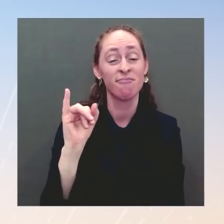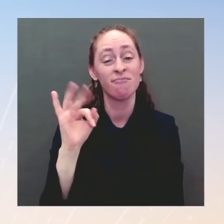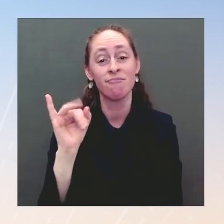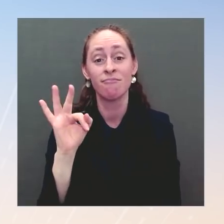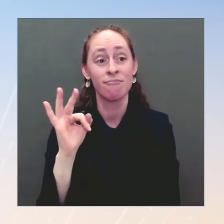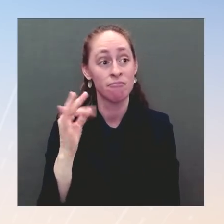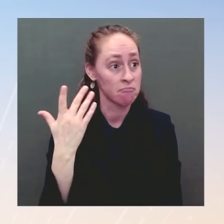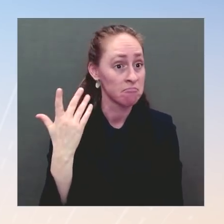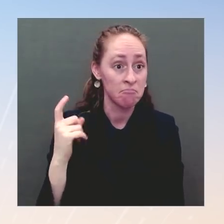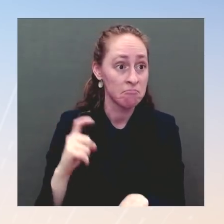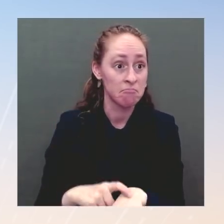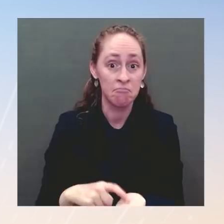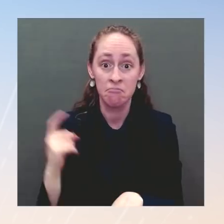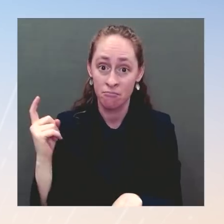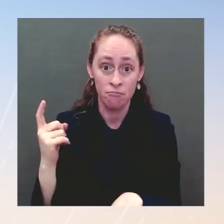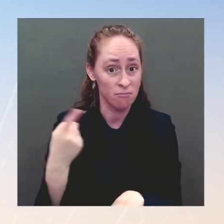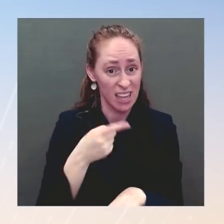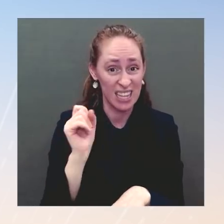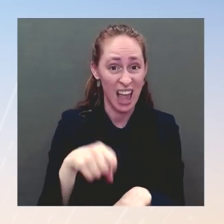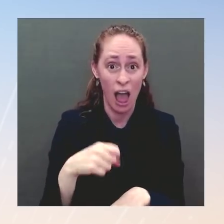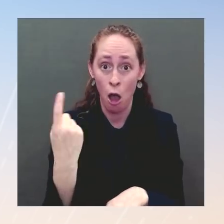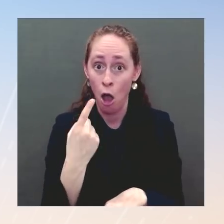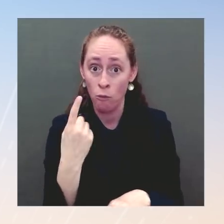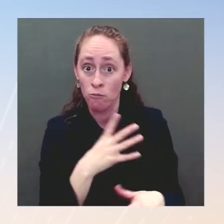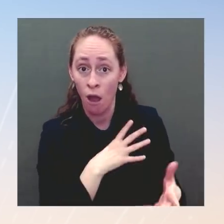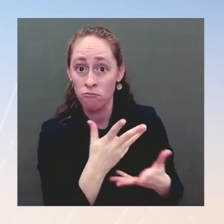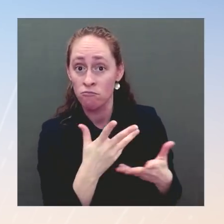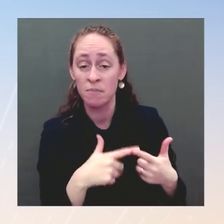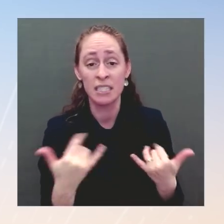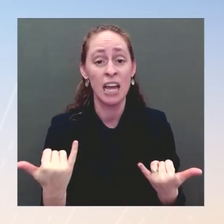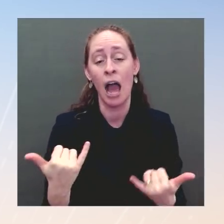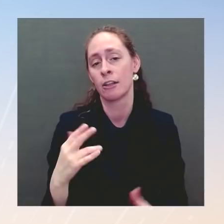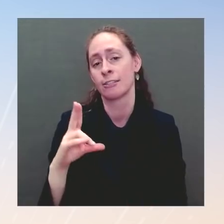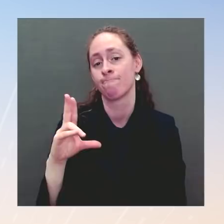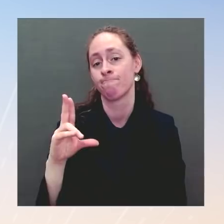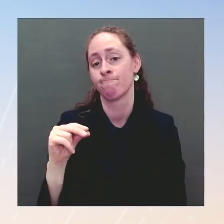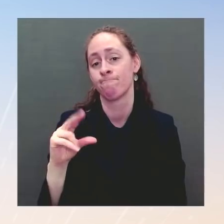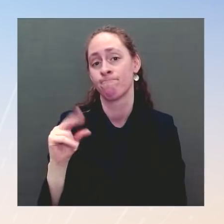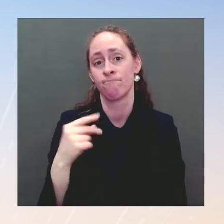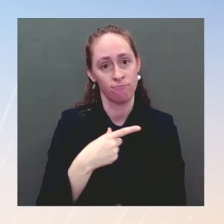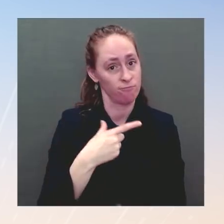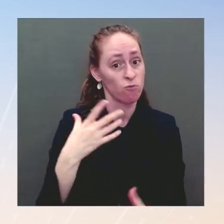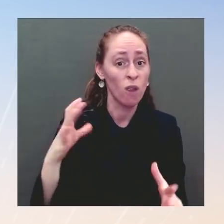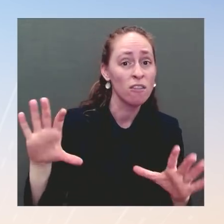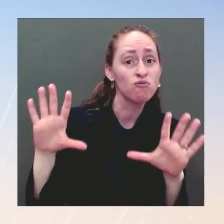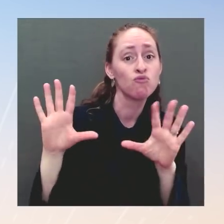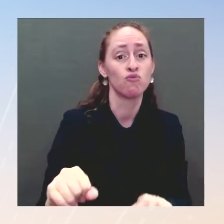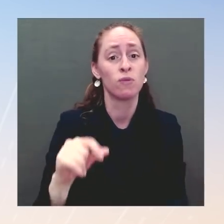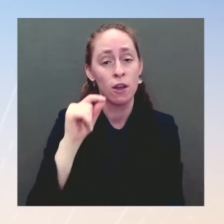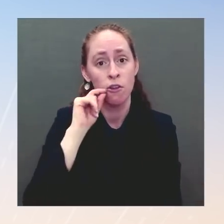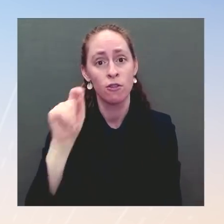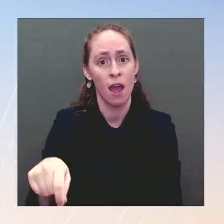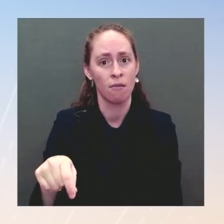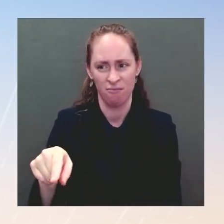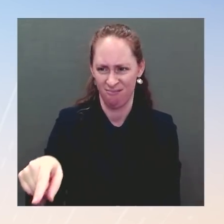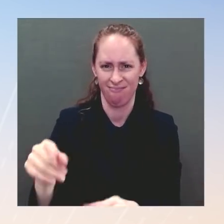where he's continuing to invade a sovereign country. The Press: And, finally, the administration is working on putting its budget together. Ms. Psaki: Yeah. The Press: How much humanitarian assistance